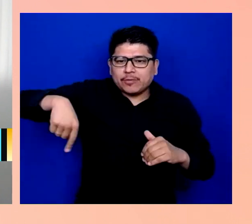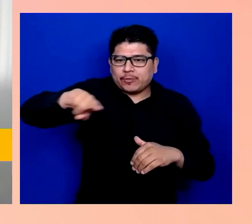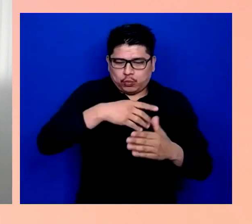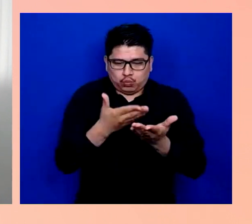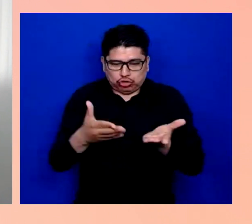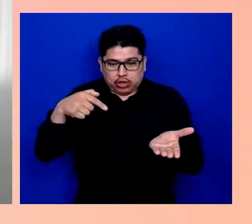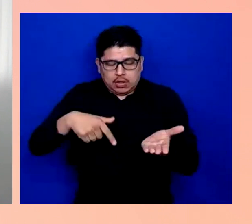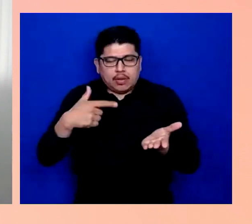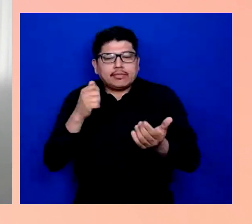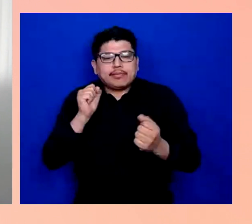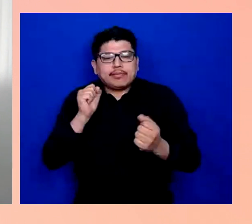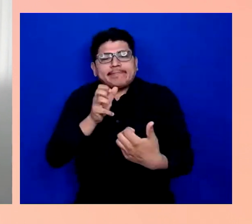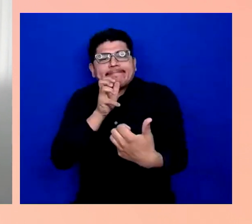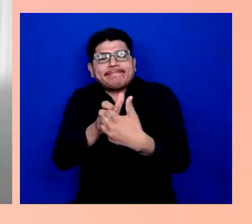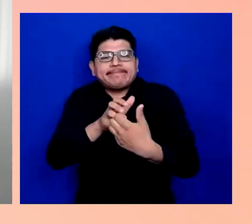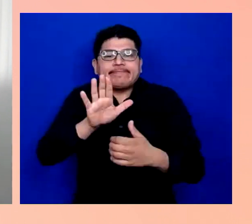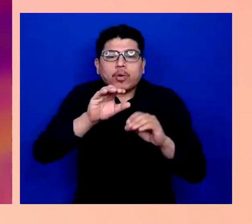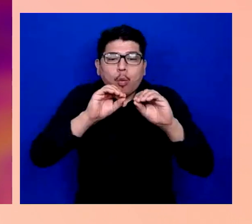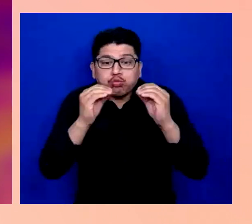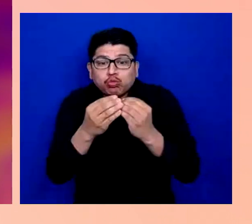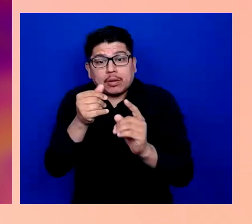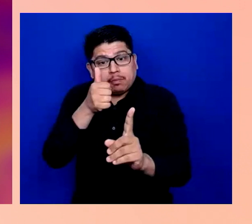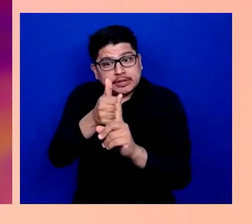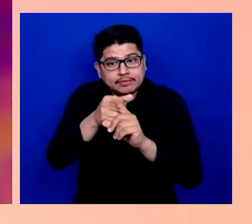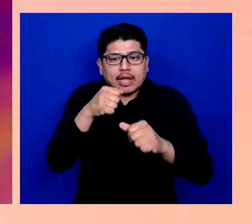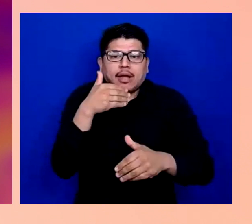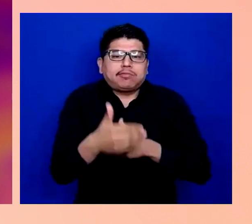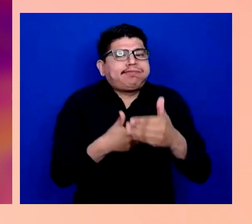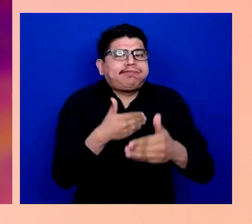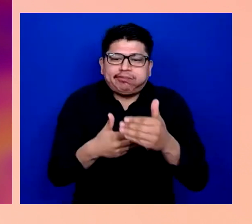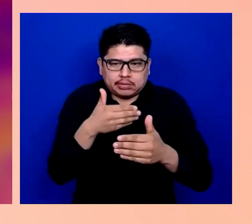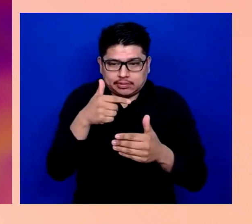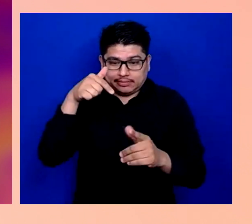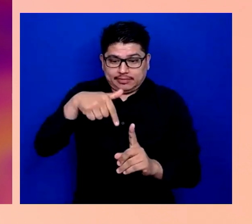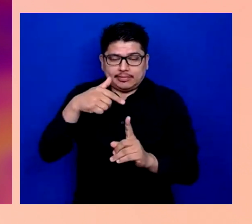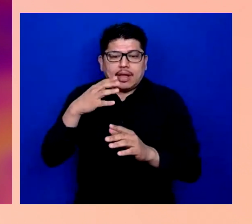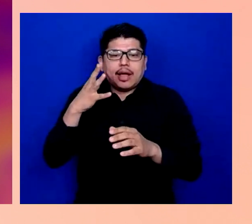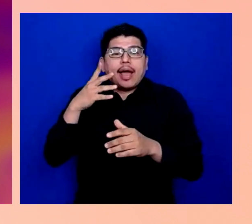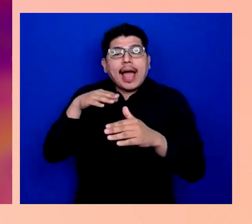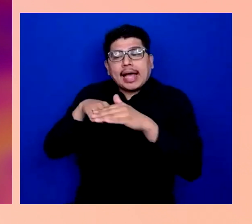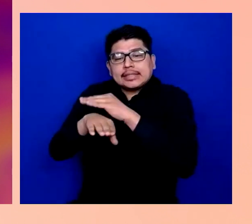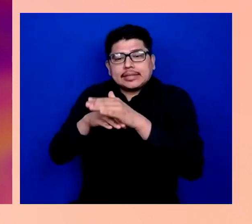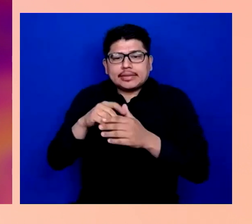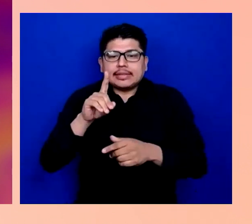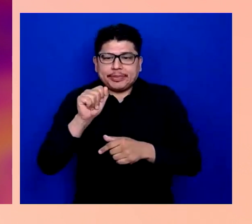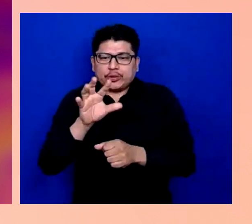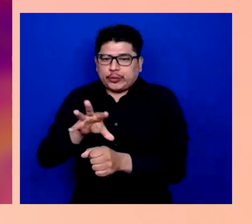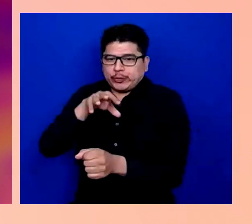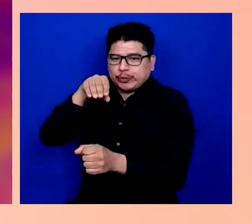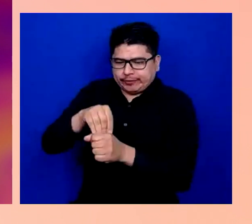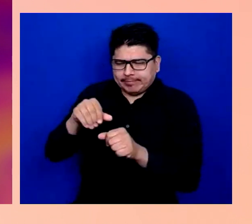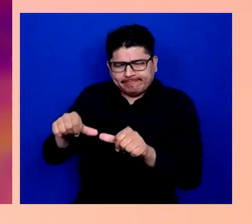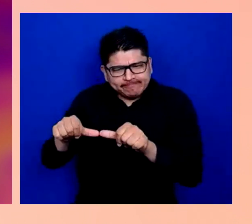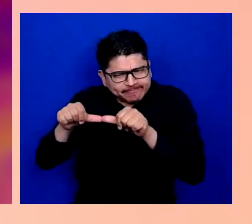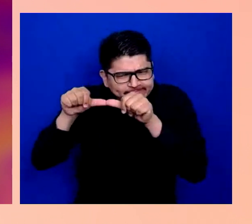disability inclusion in a sustainable way. We're lucky to be joined today by experts in the field of cognitive inclusion in design and engineering.